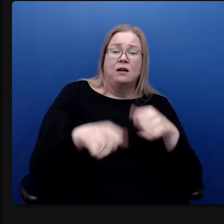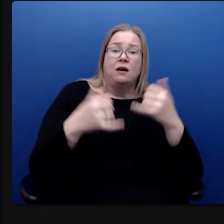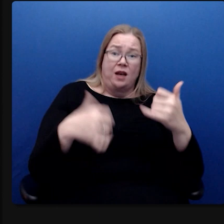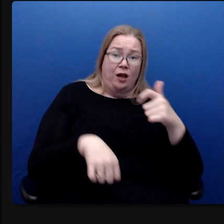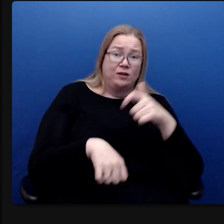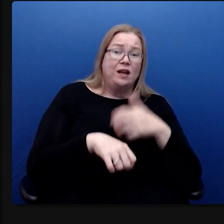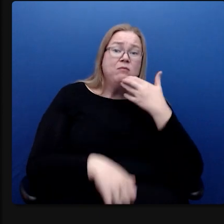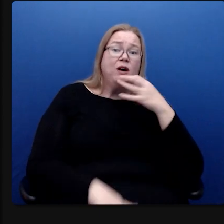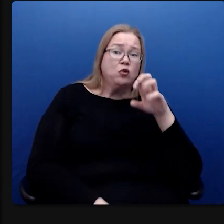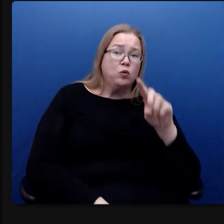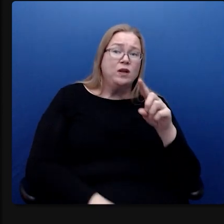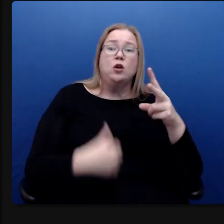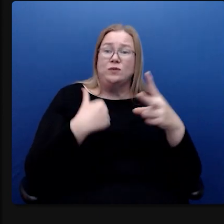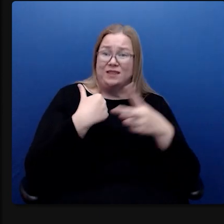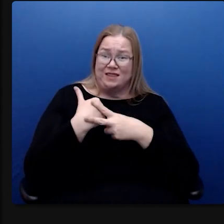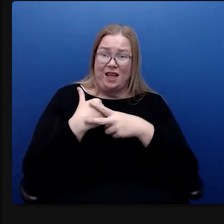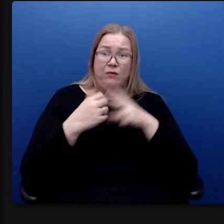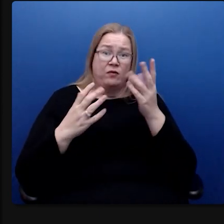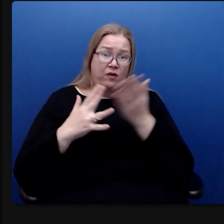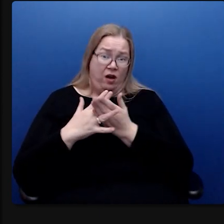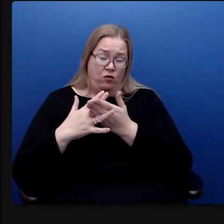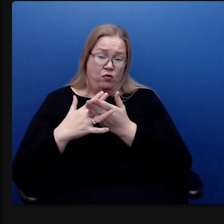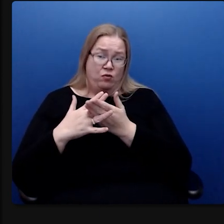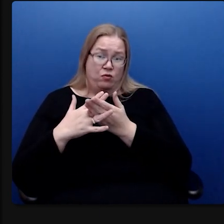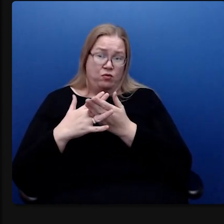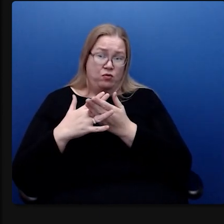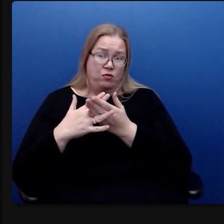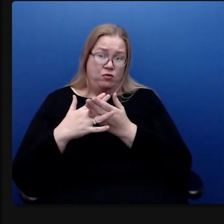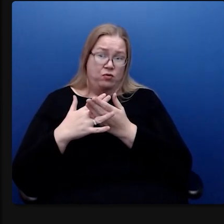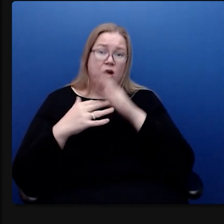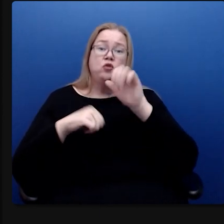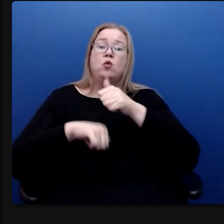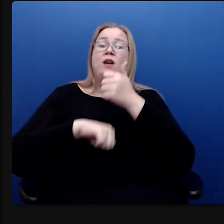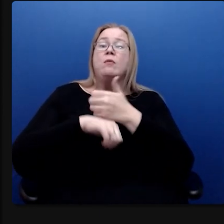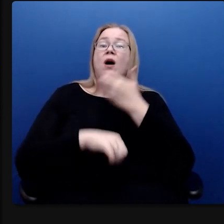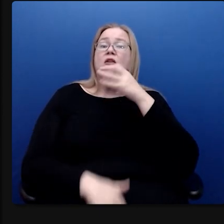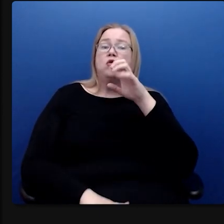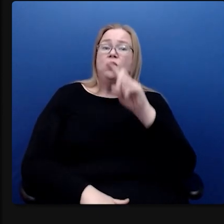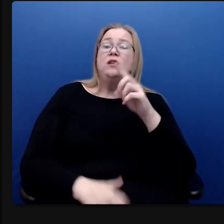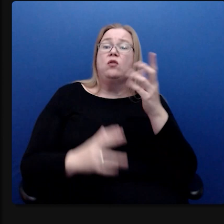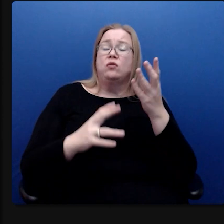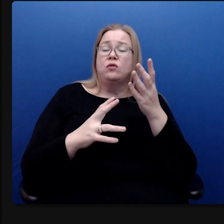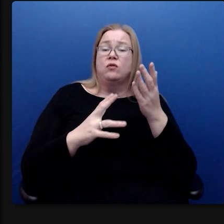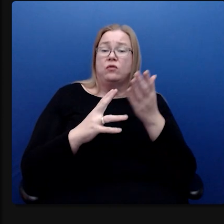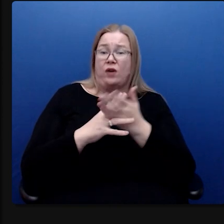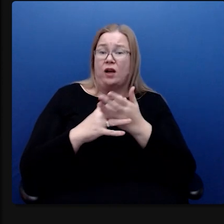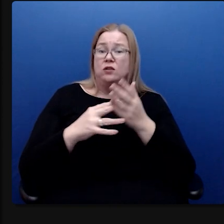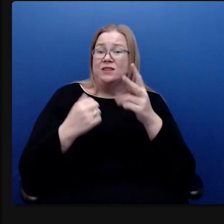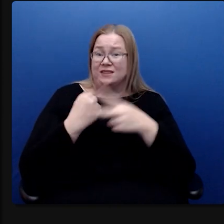This time, I can hot reload by saving the file. To enable hot reload on file save,